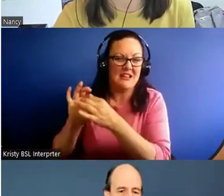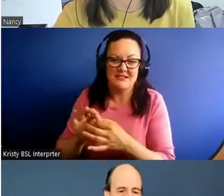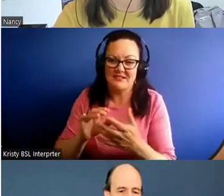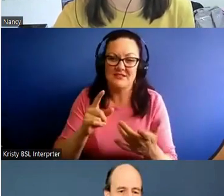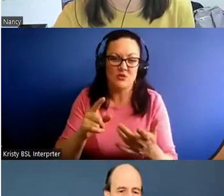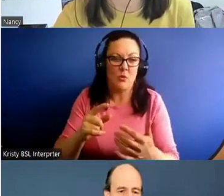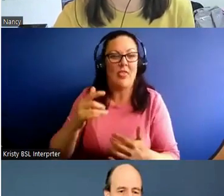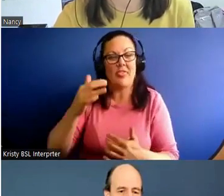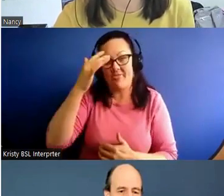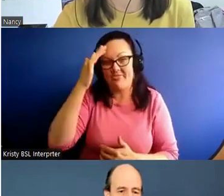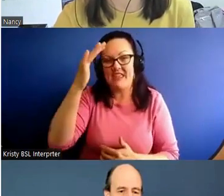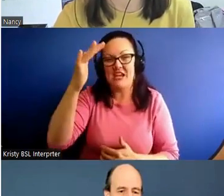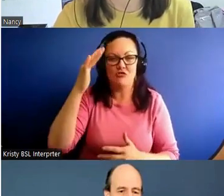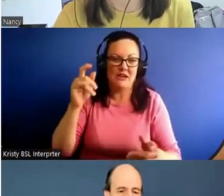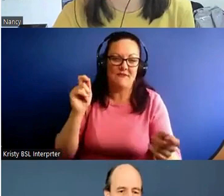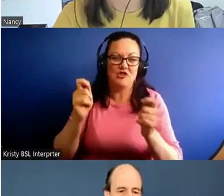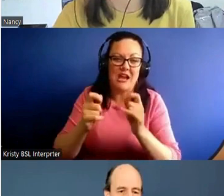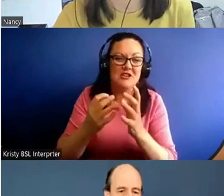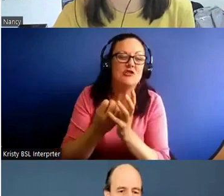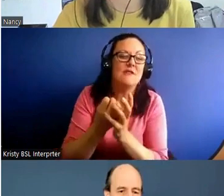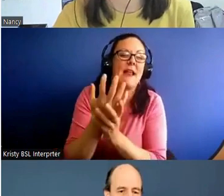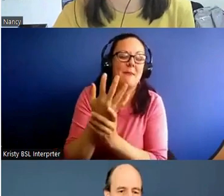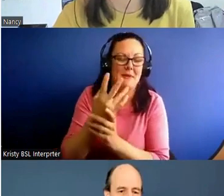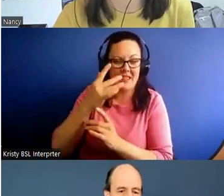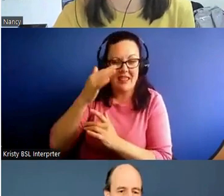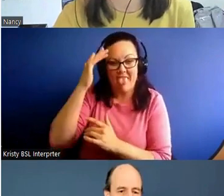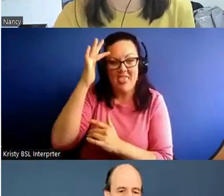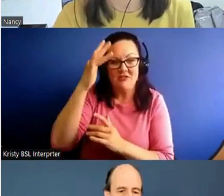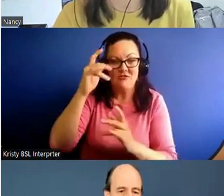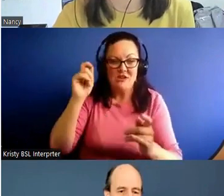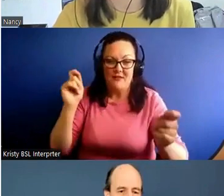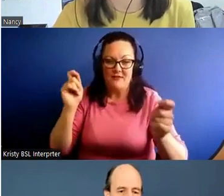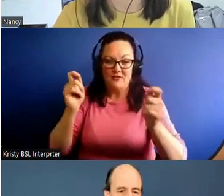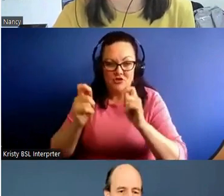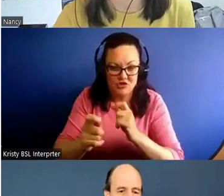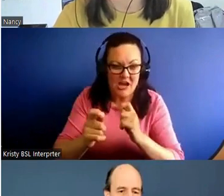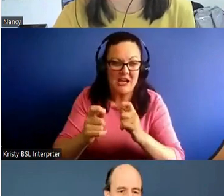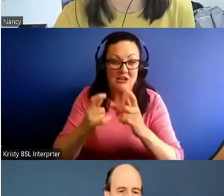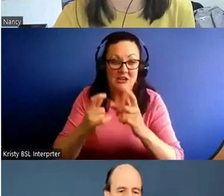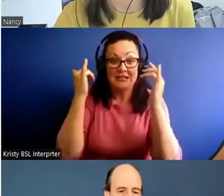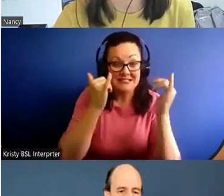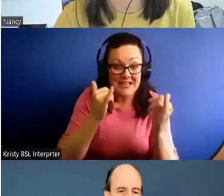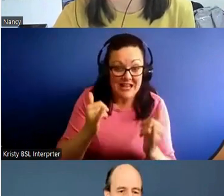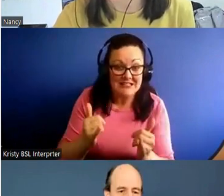of change - developing a theory of change and testing it. Refuting it or refining it.